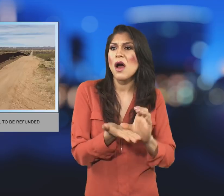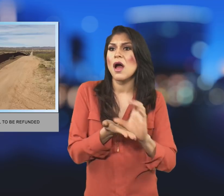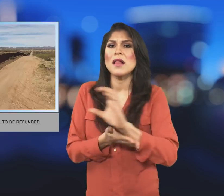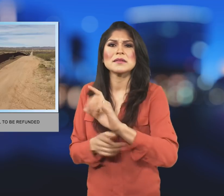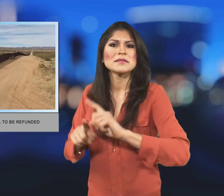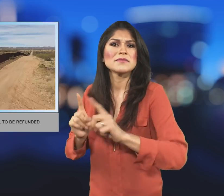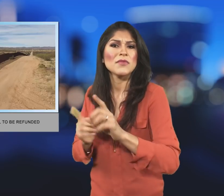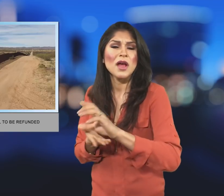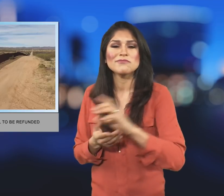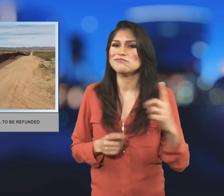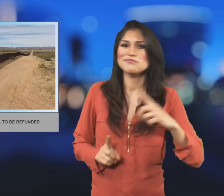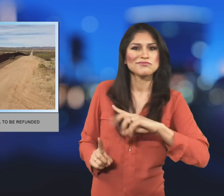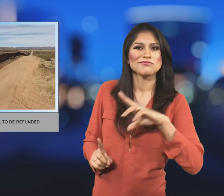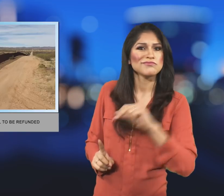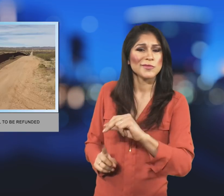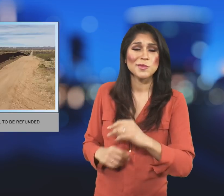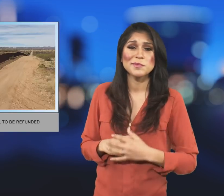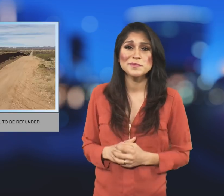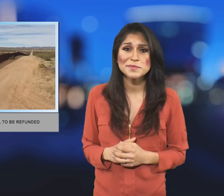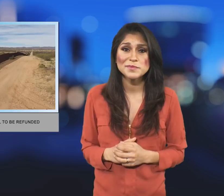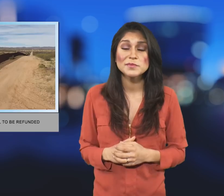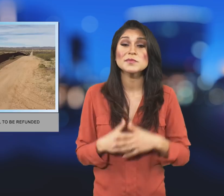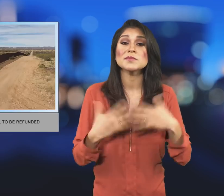where donated funds will go.